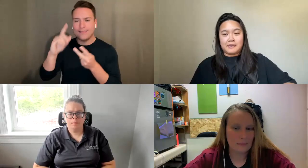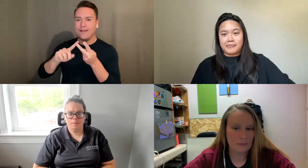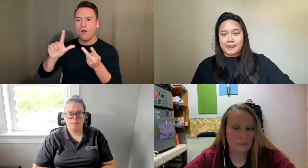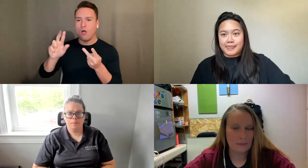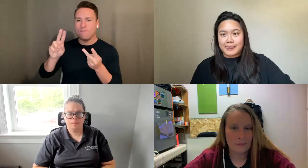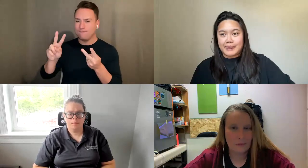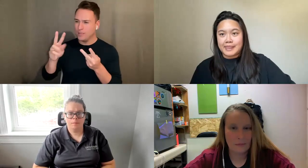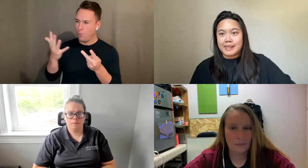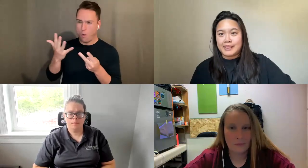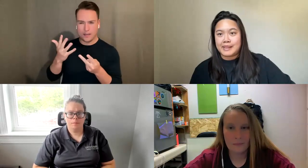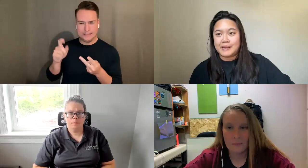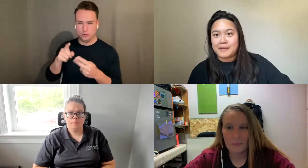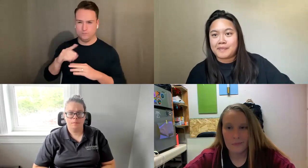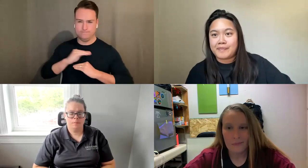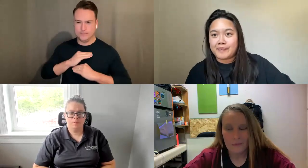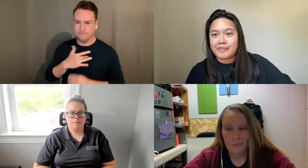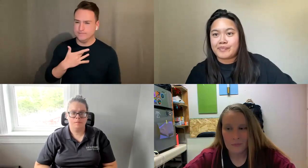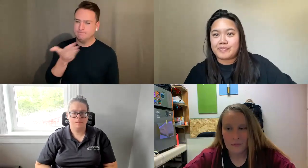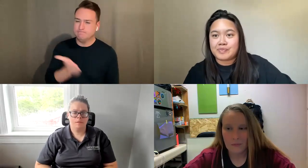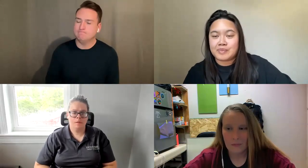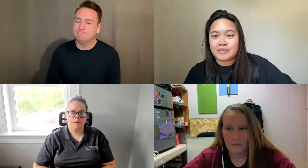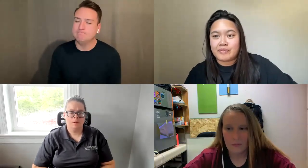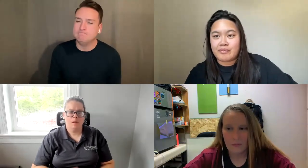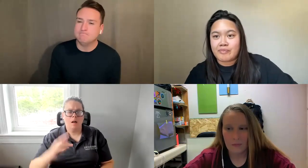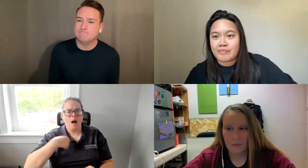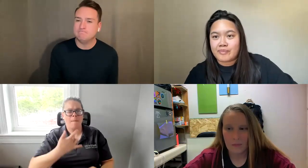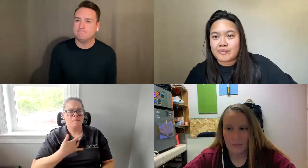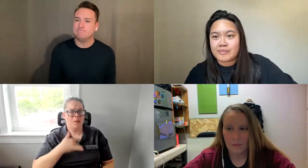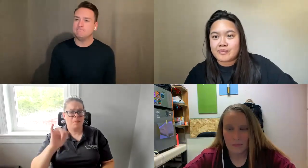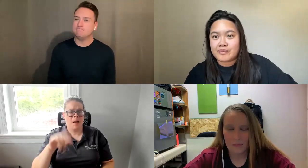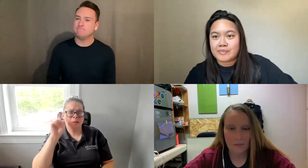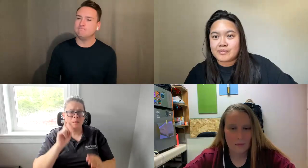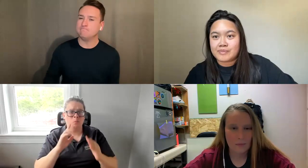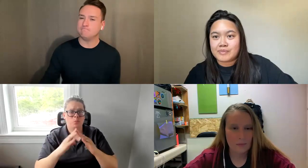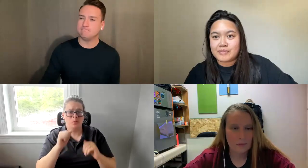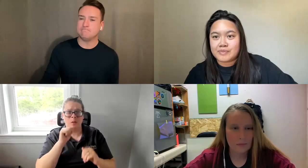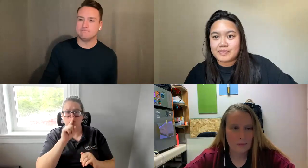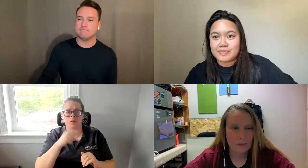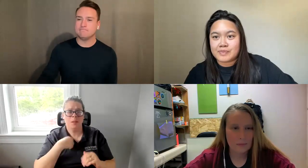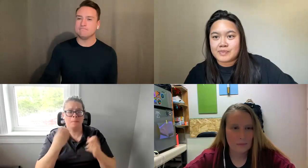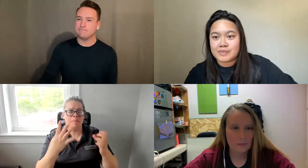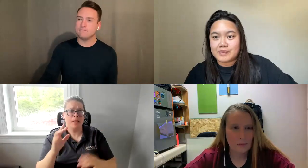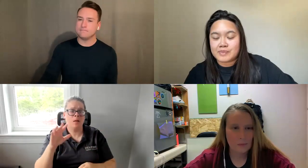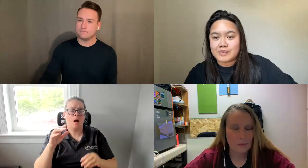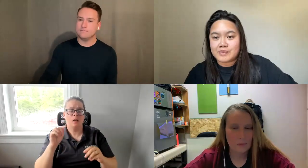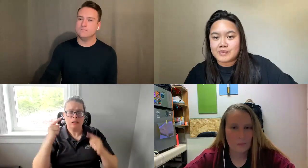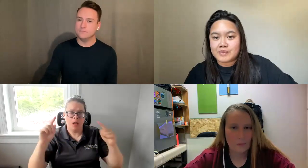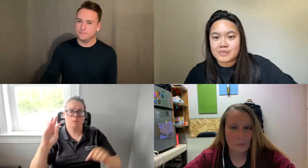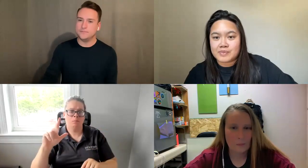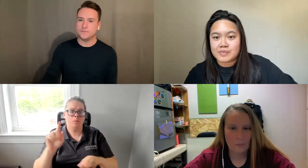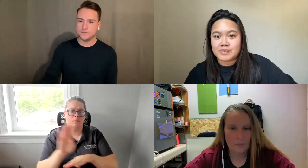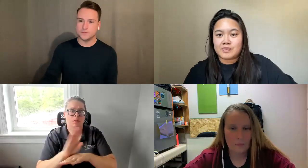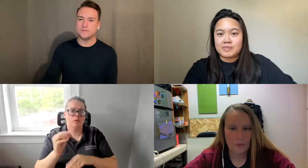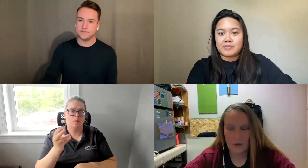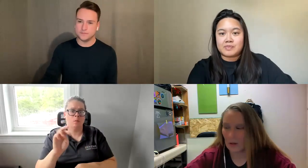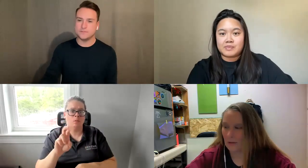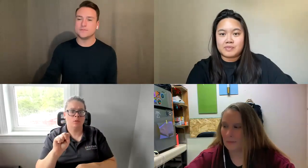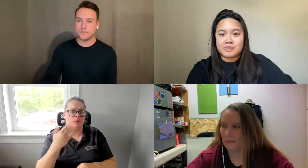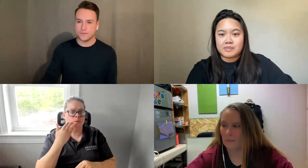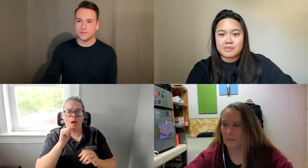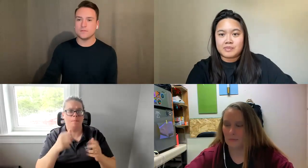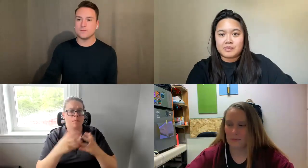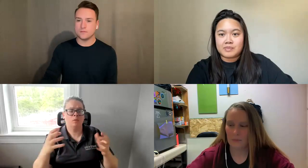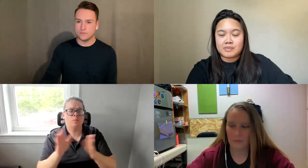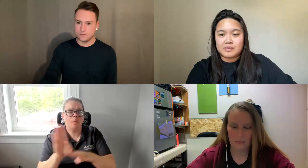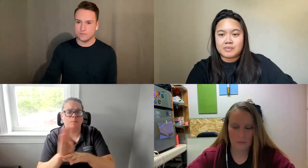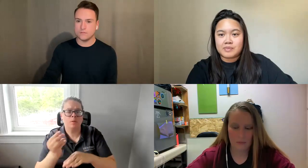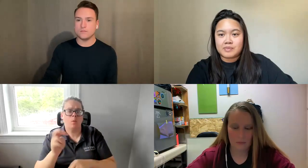I feel that the deaf community hasn't had a lot of successful business owners.